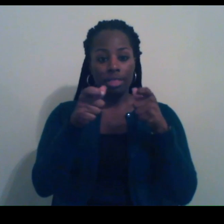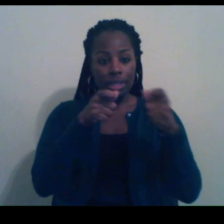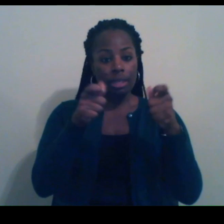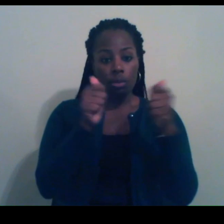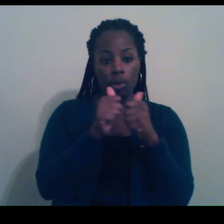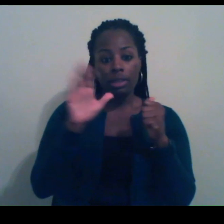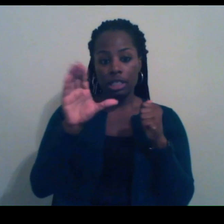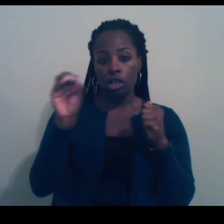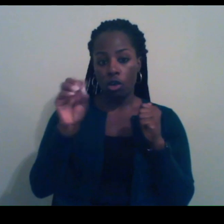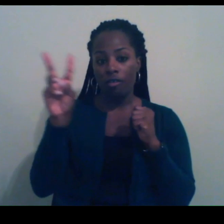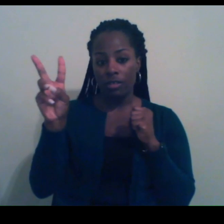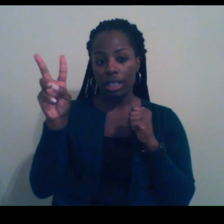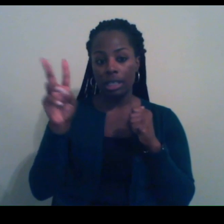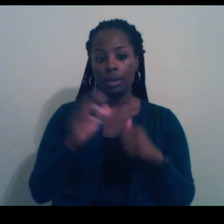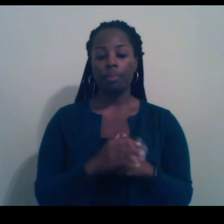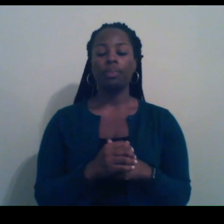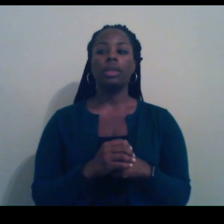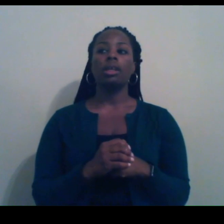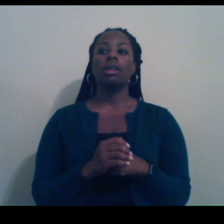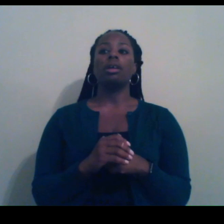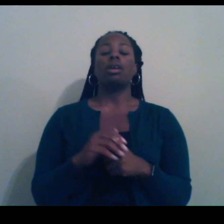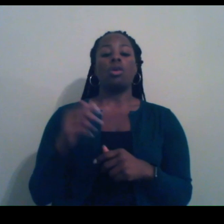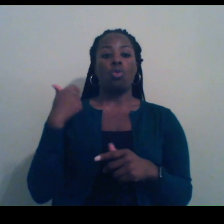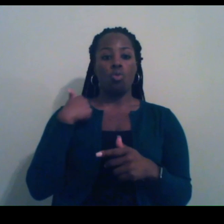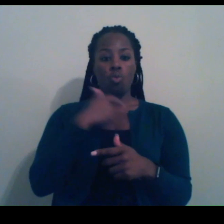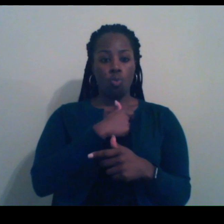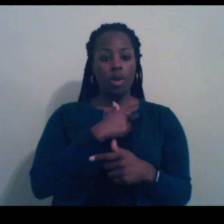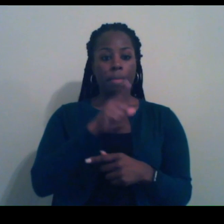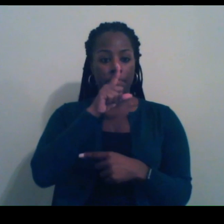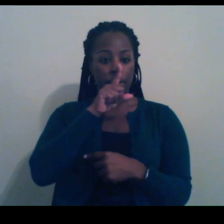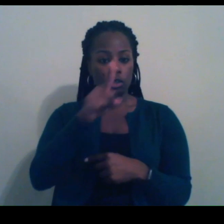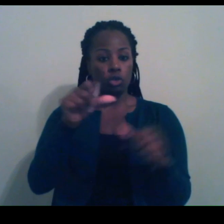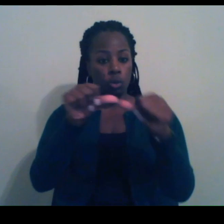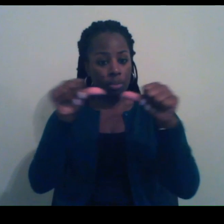enforcing the quality guidelines based in part on information from partner